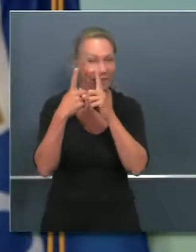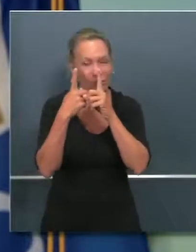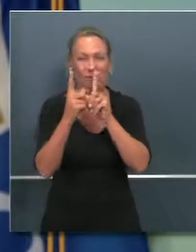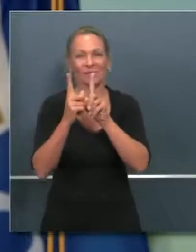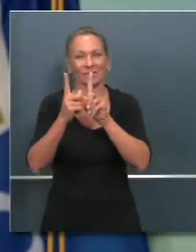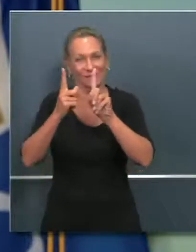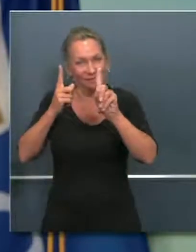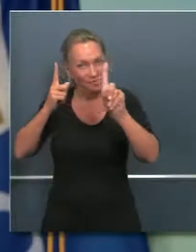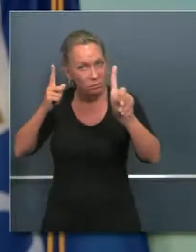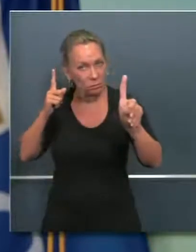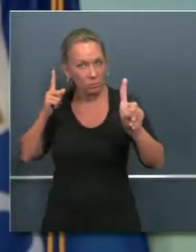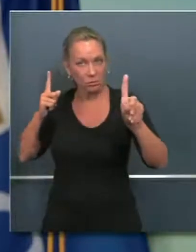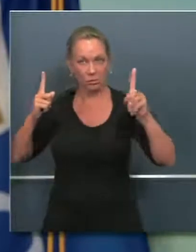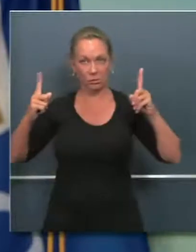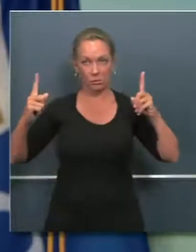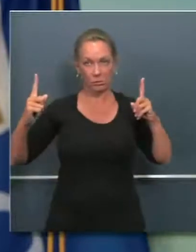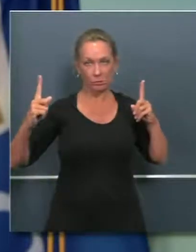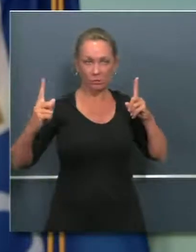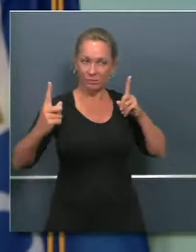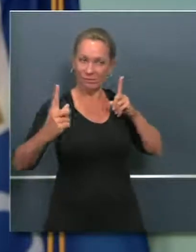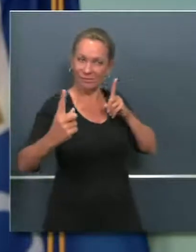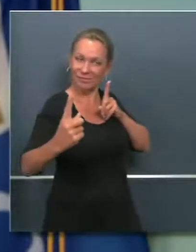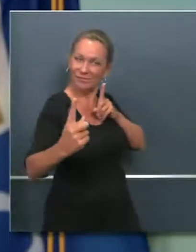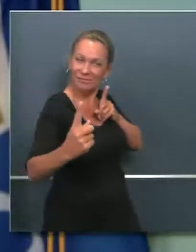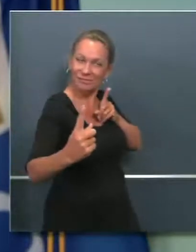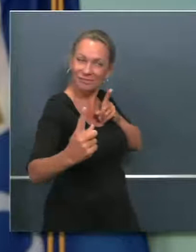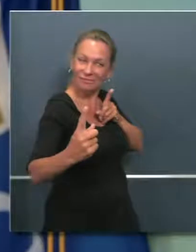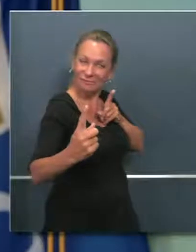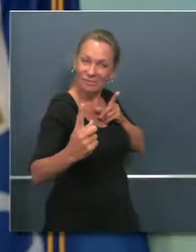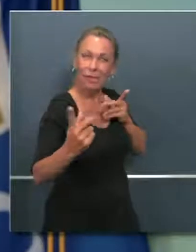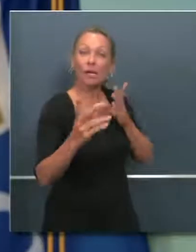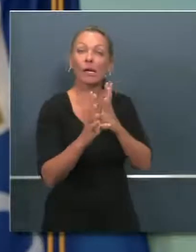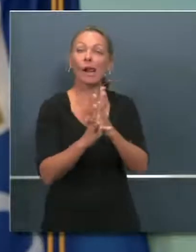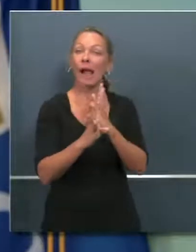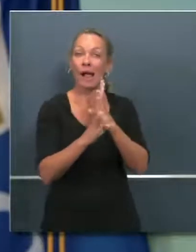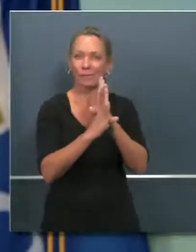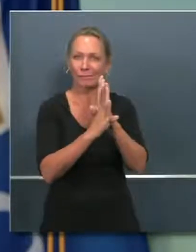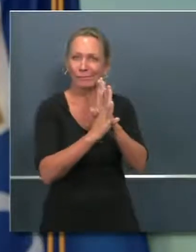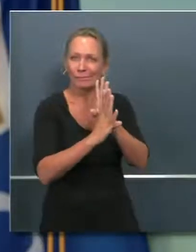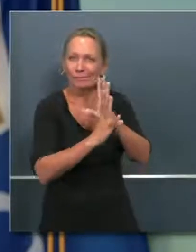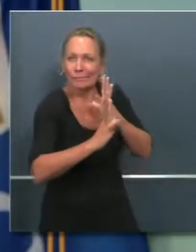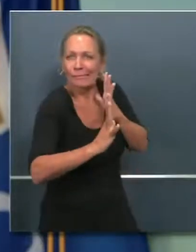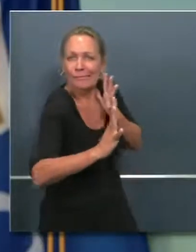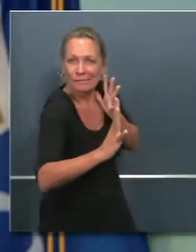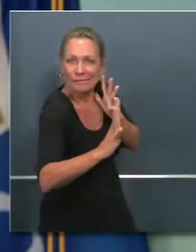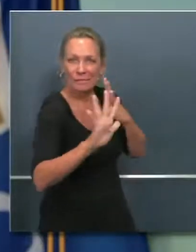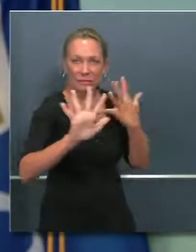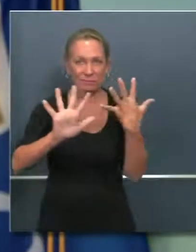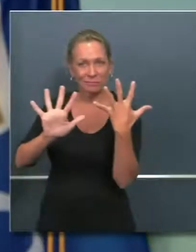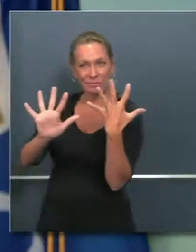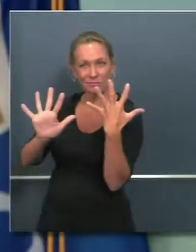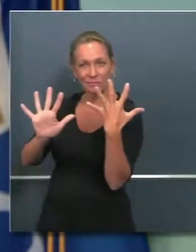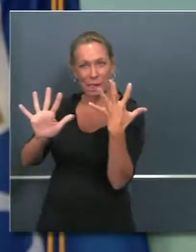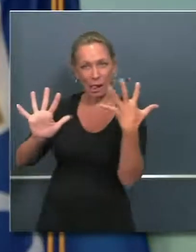across people and lines are in you know out on the street just do your best to keep that safe